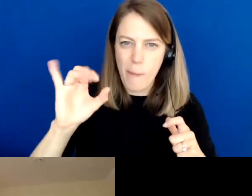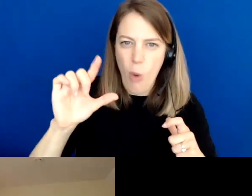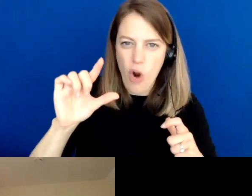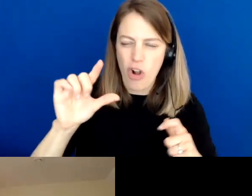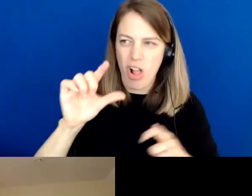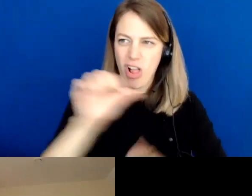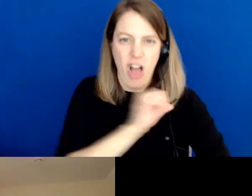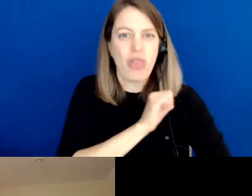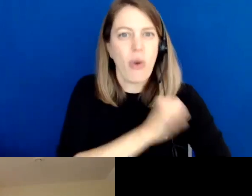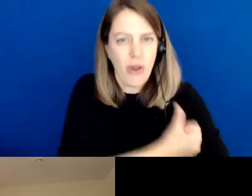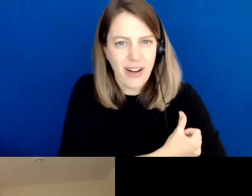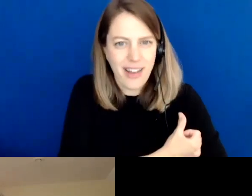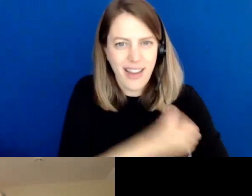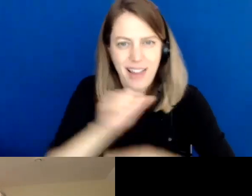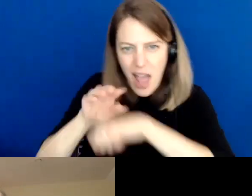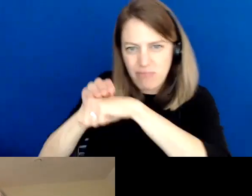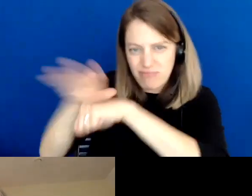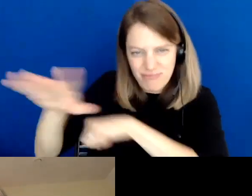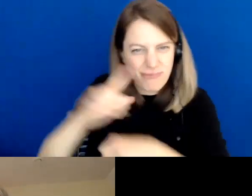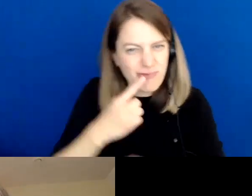is that more or less what you're alluding to?